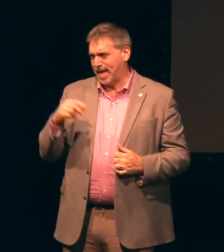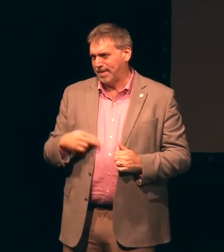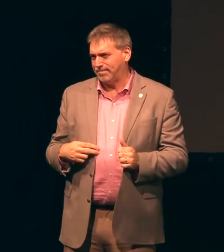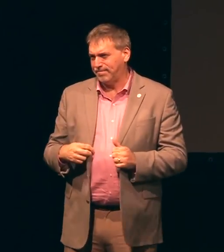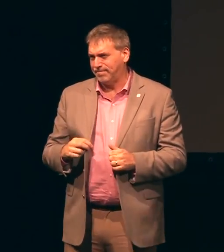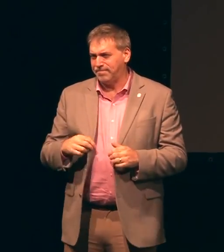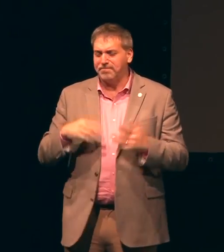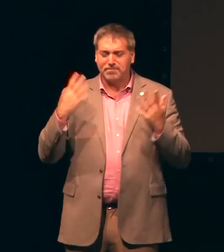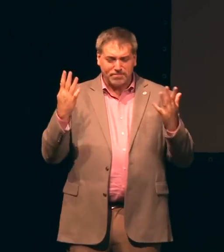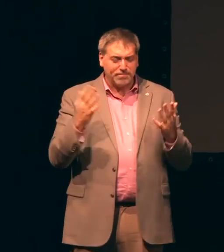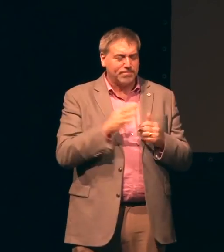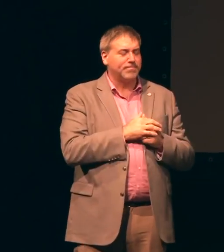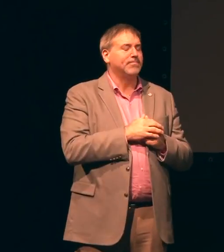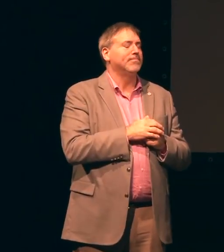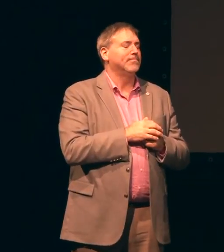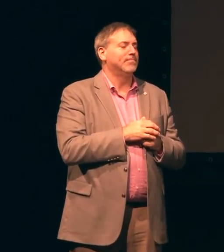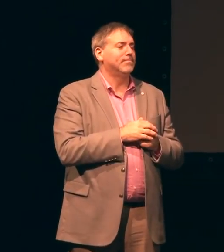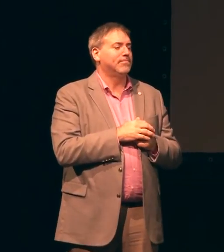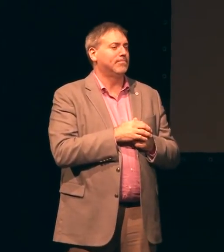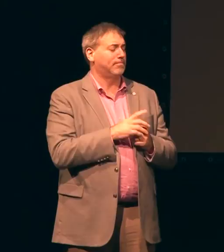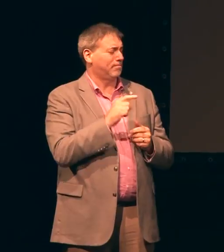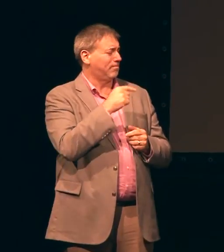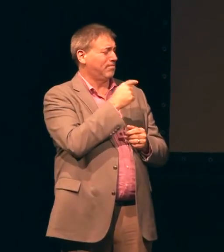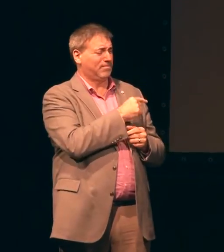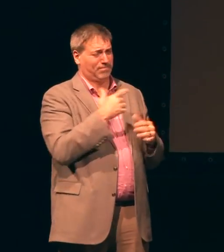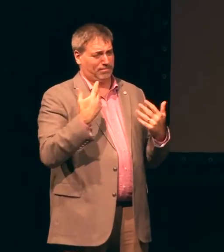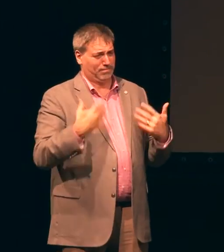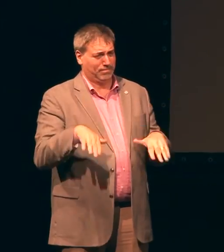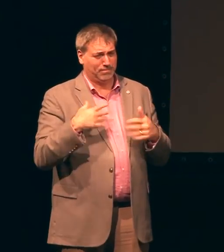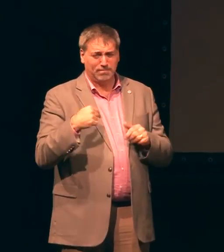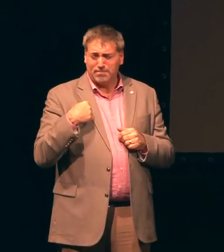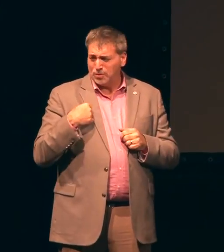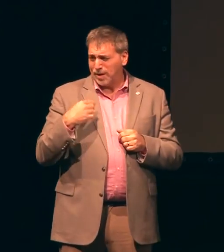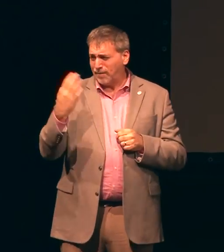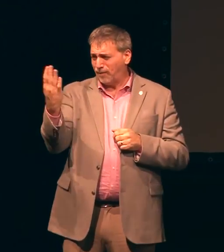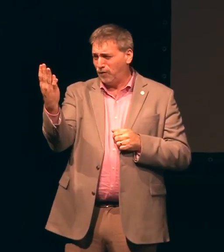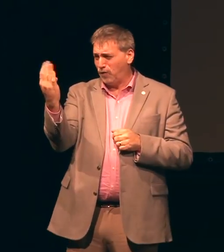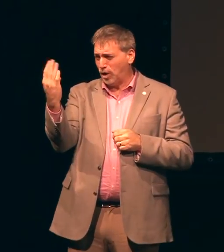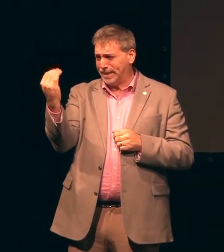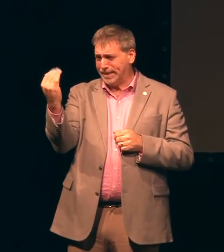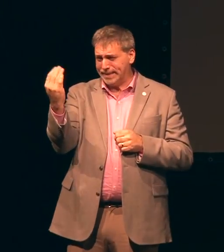a picture of who is involved with our organization.